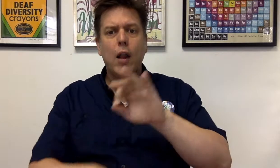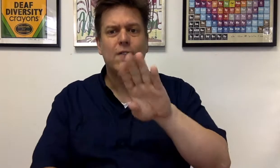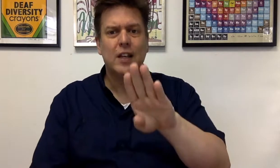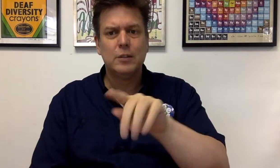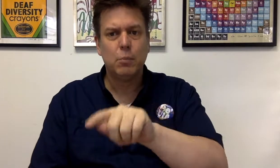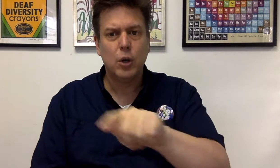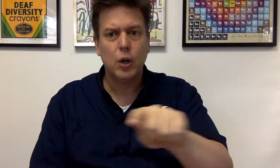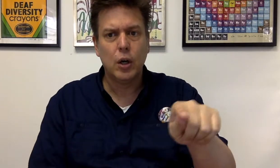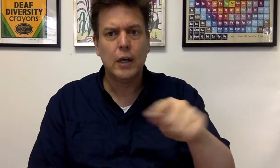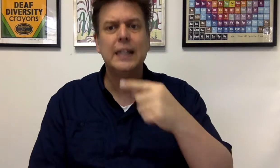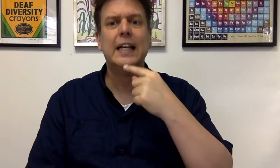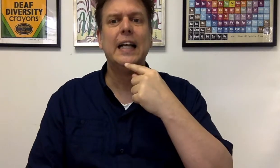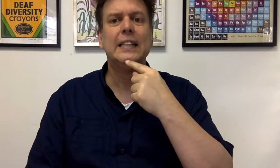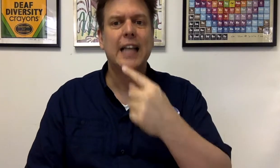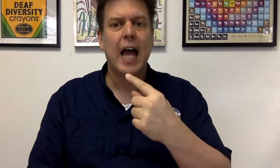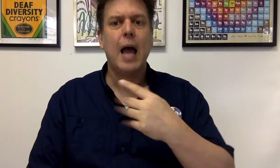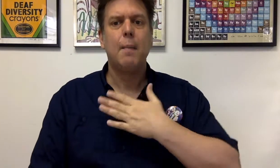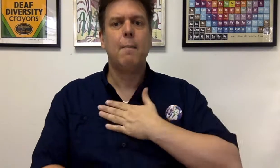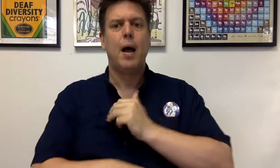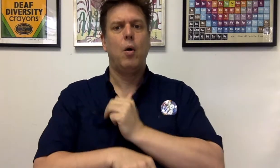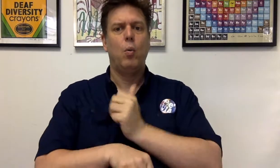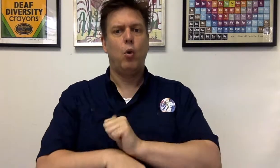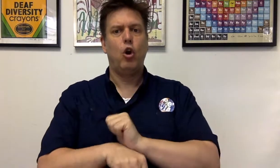people are partially